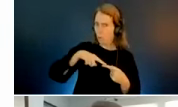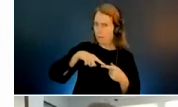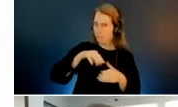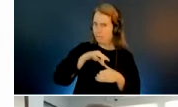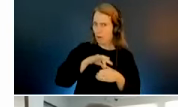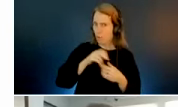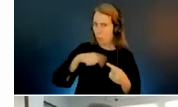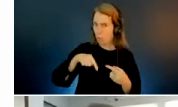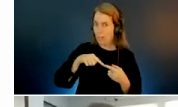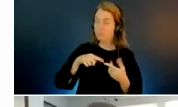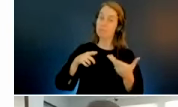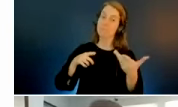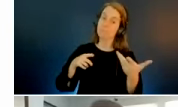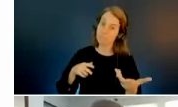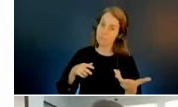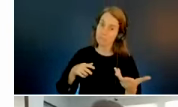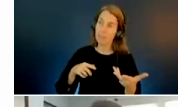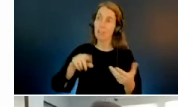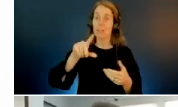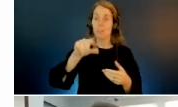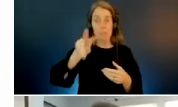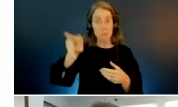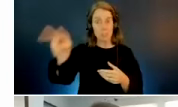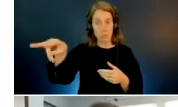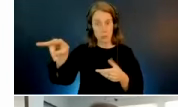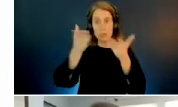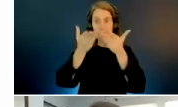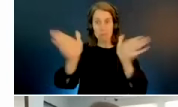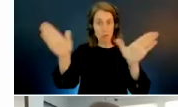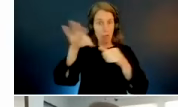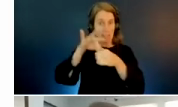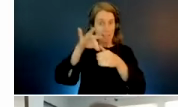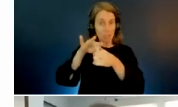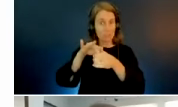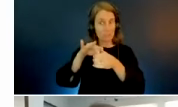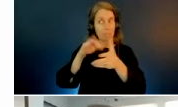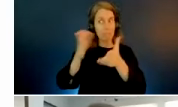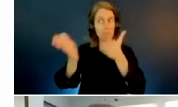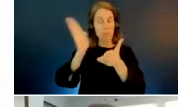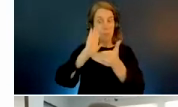leading up to the 2022 general election um but if you're a person with disabilities you have options